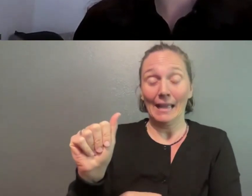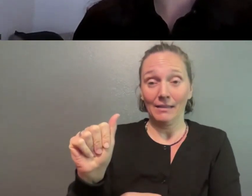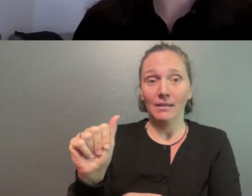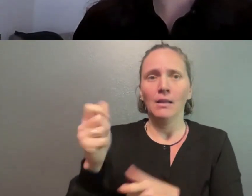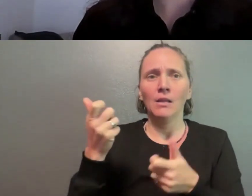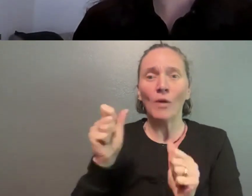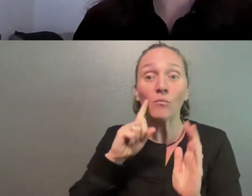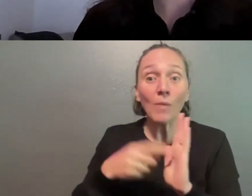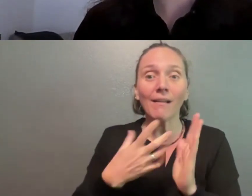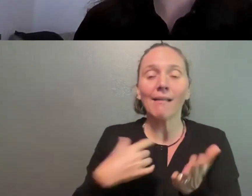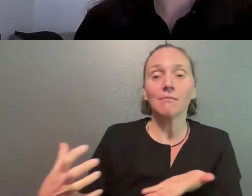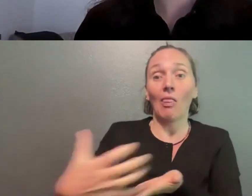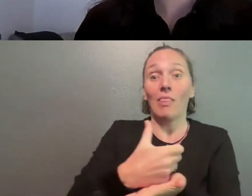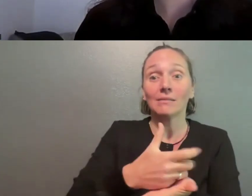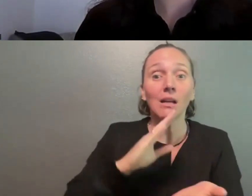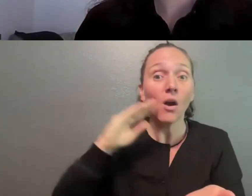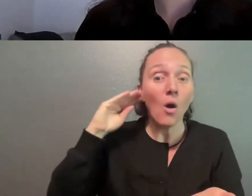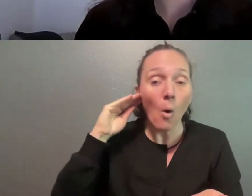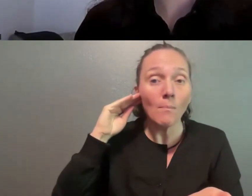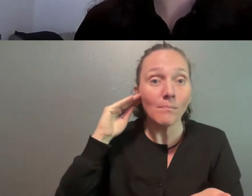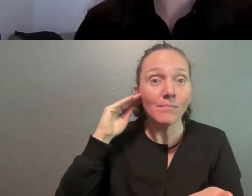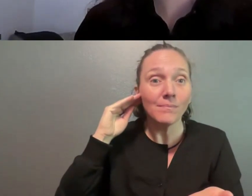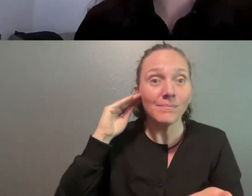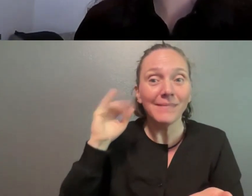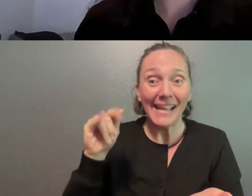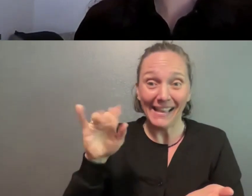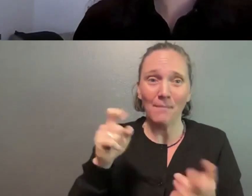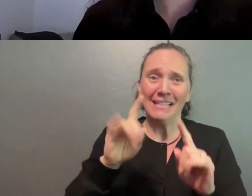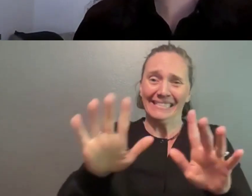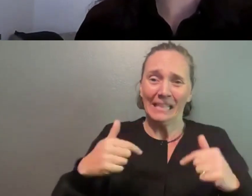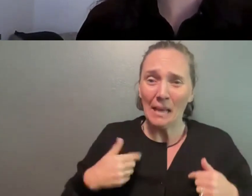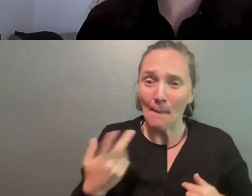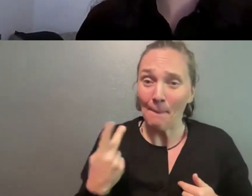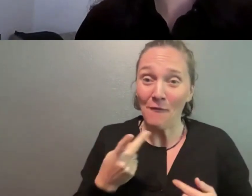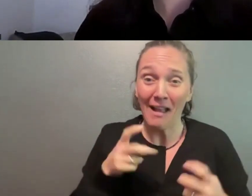I'm just I might have to talk to you after because I don't know what data is out there to,